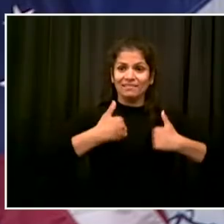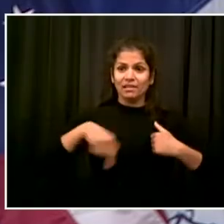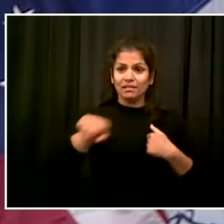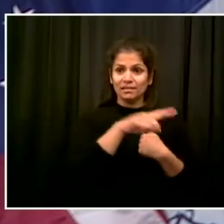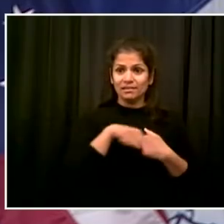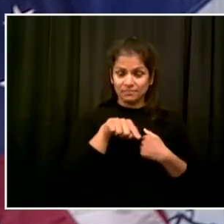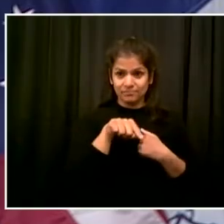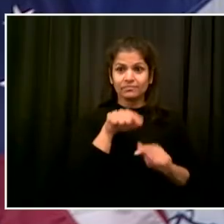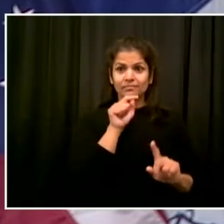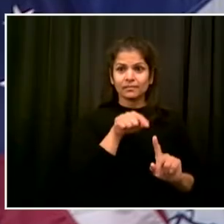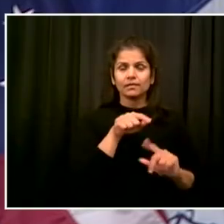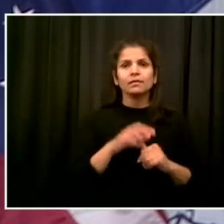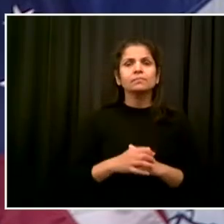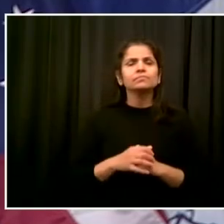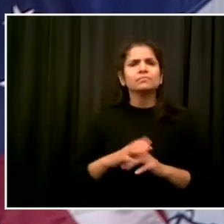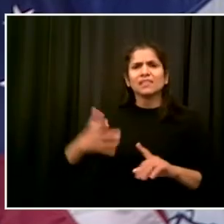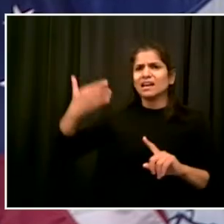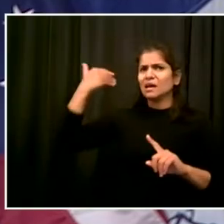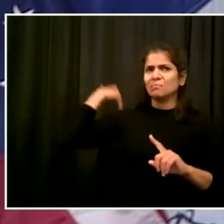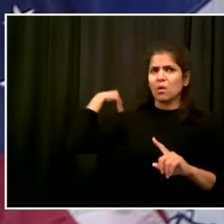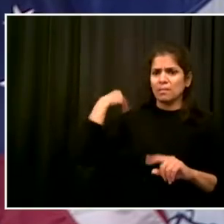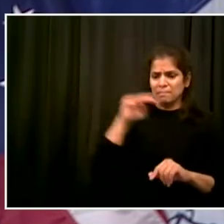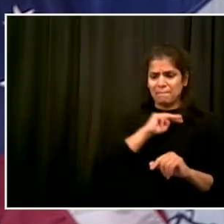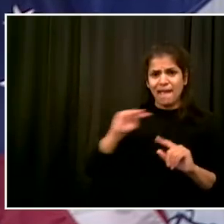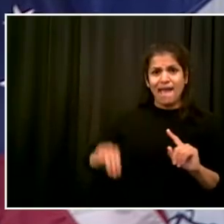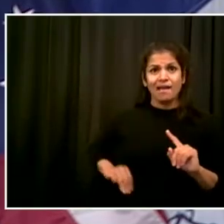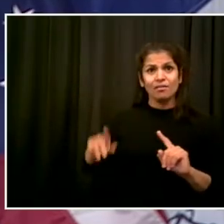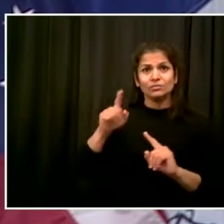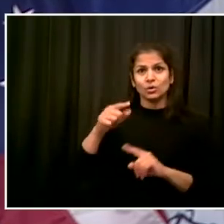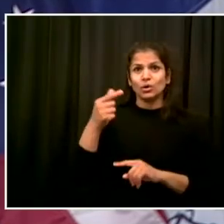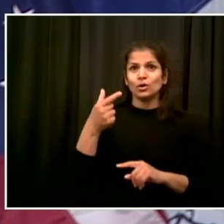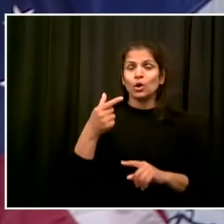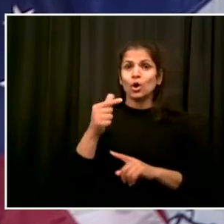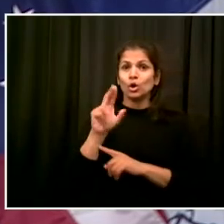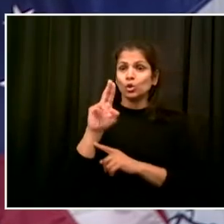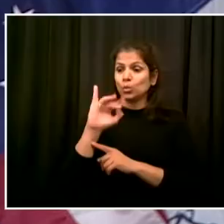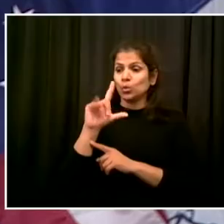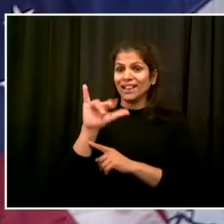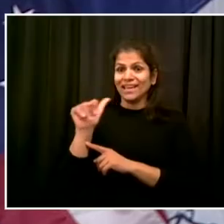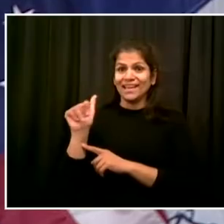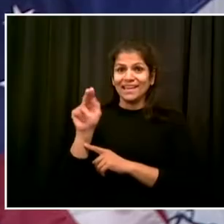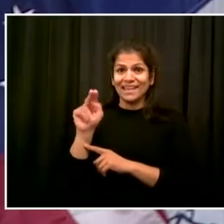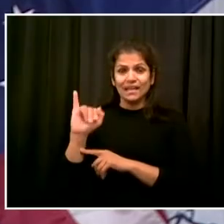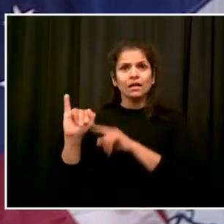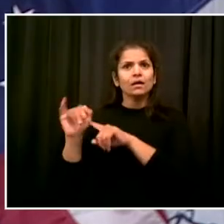THE STRENGTH OF O URECOMONY EBFORE THE CORONAVIRUS, THERE IS NOT A DOUBT IN MY MIND AND GIULIANI, REUPBLCIAN,